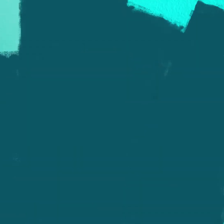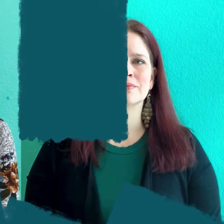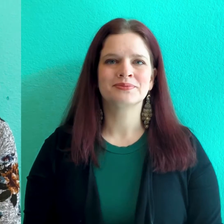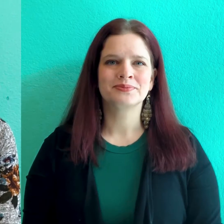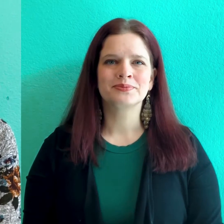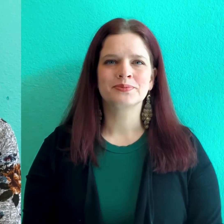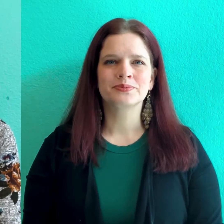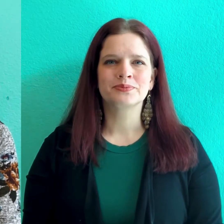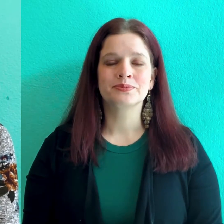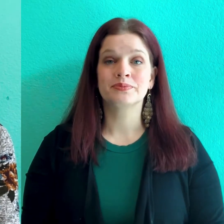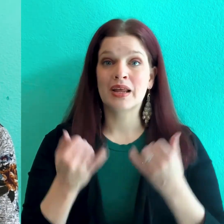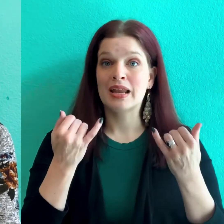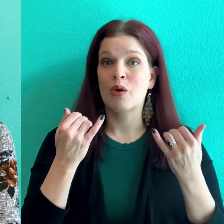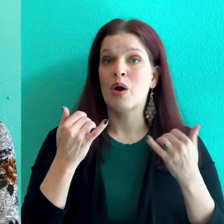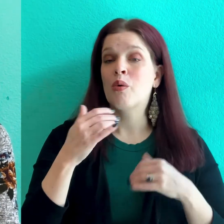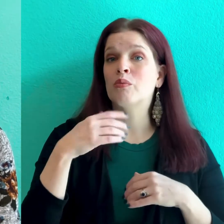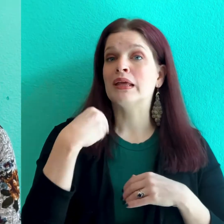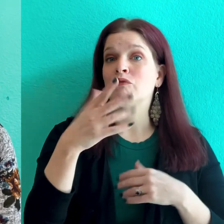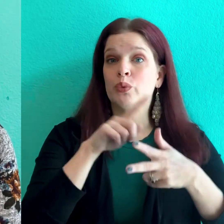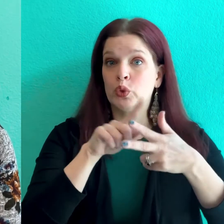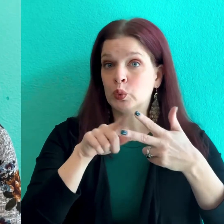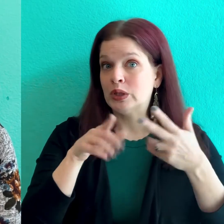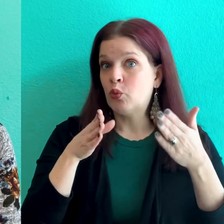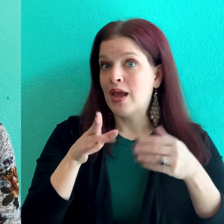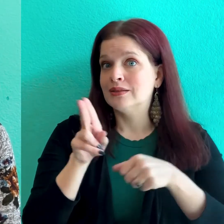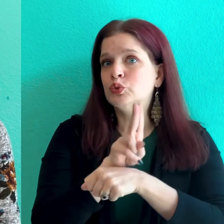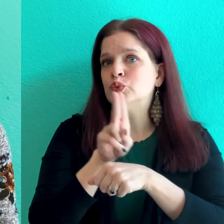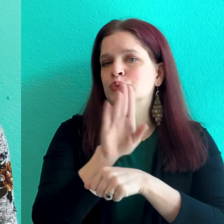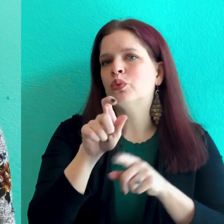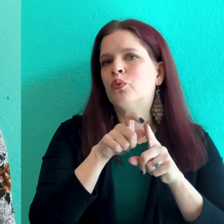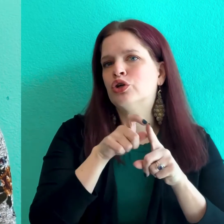Now, I'm going to give you three ways to use the words that you've written down on your paper to do some more exploration.